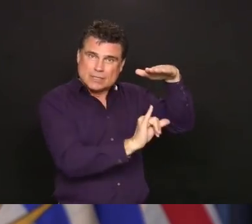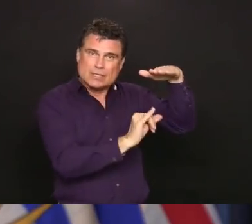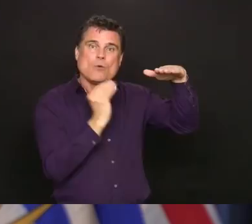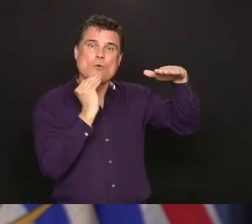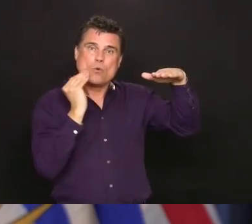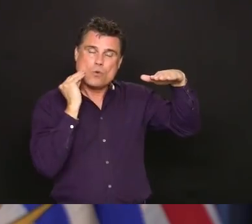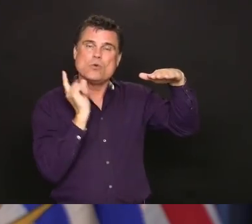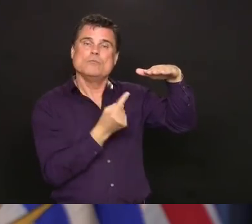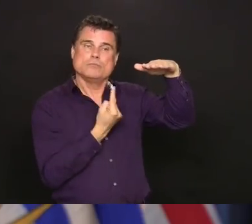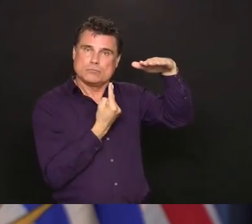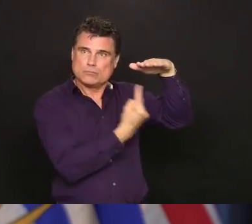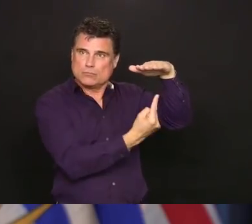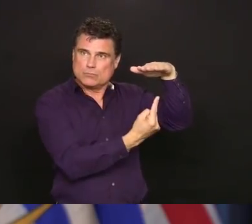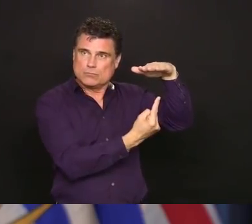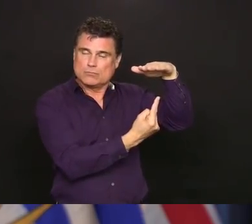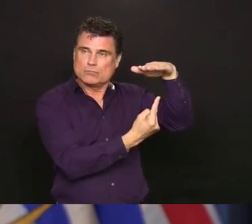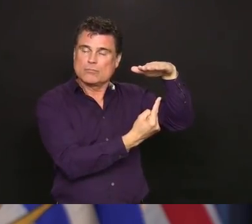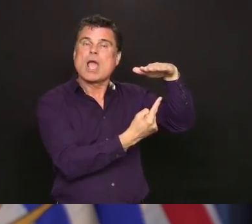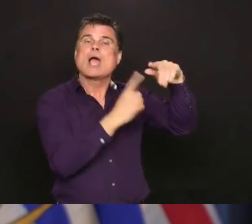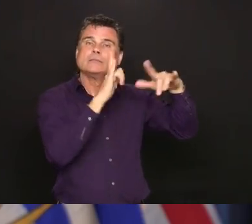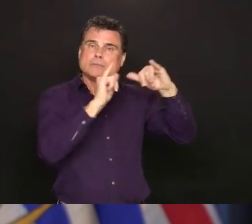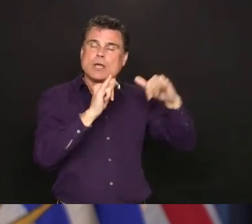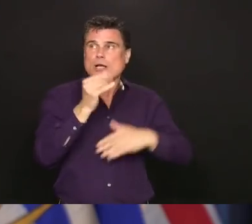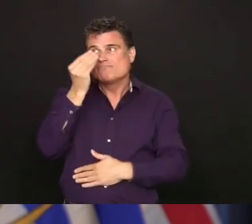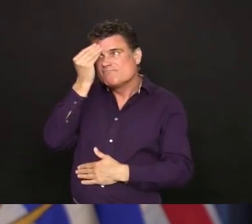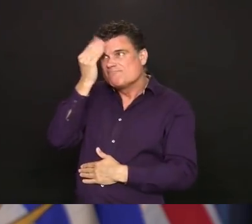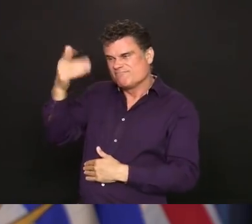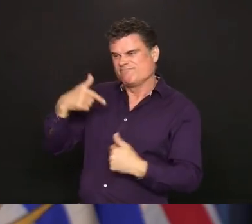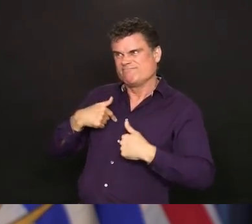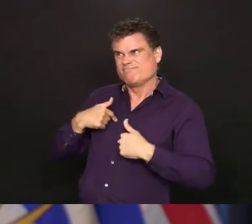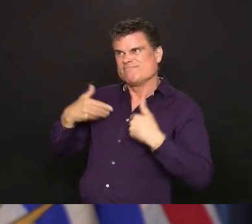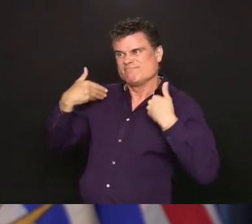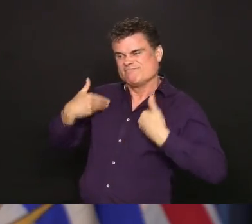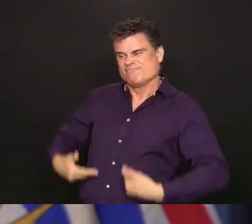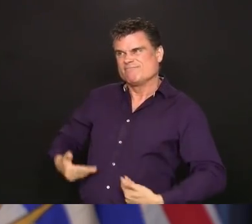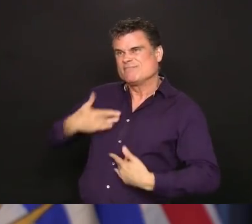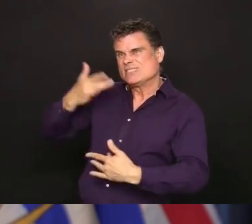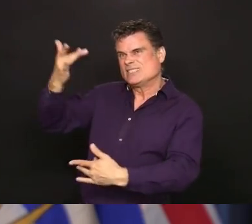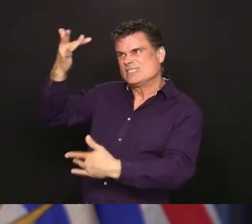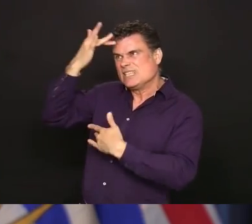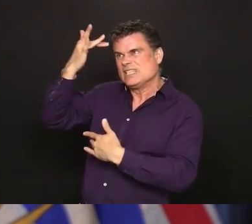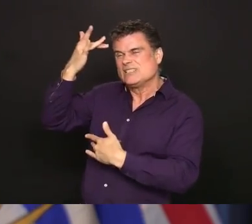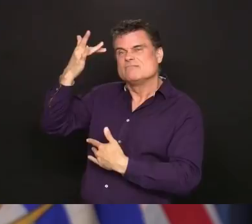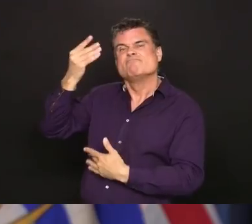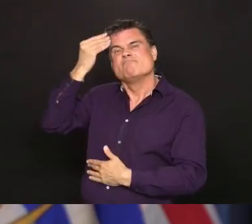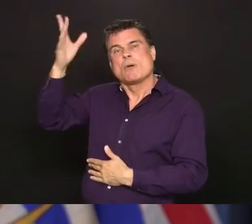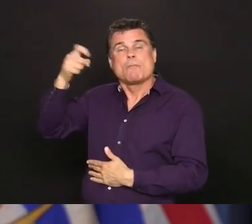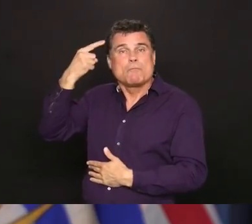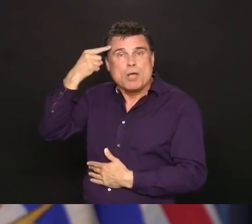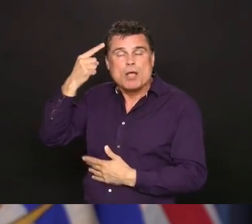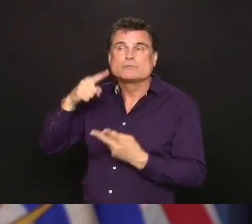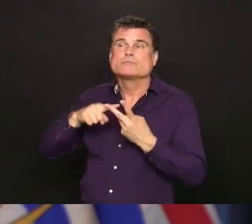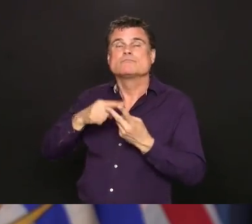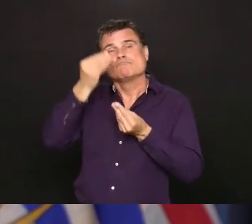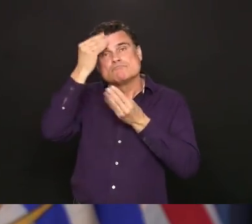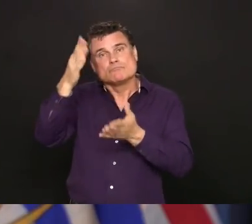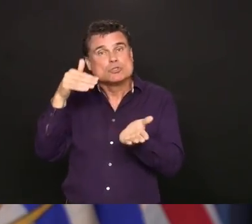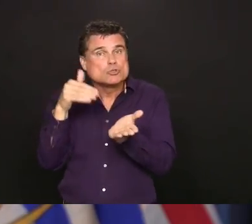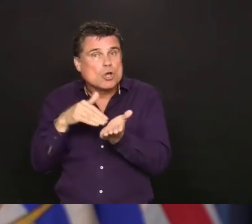up and do the investigation. That's how this was uncovered. It also speaks to recognizing that even